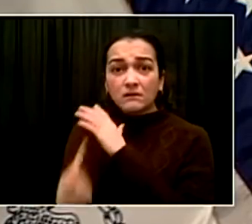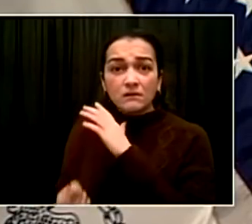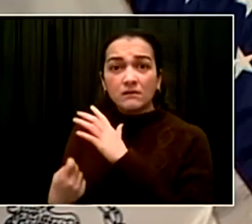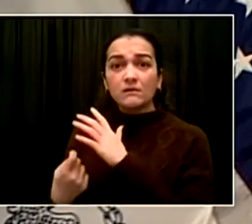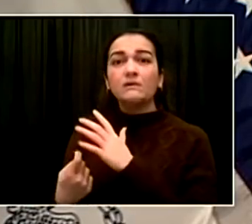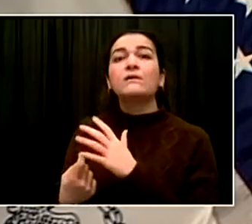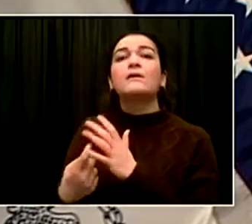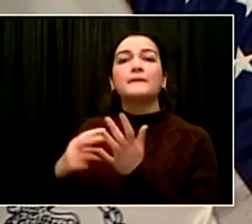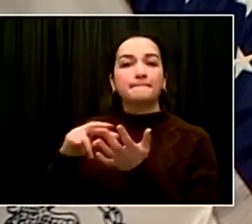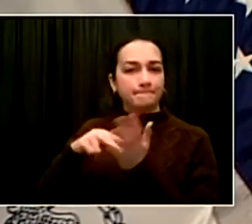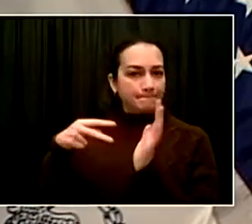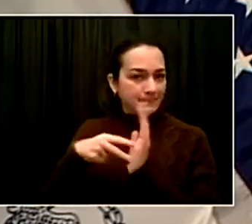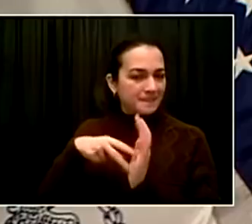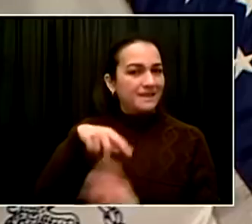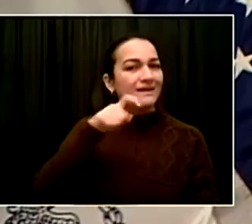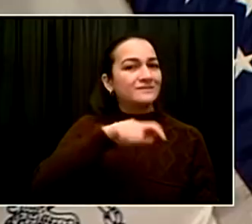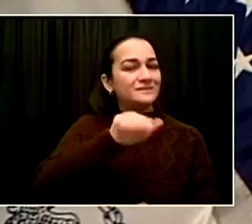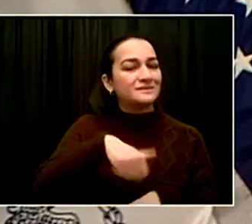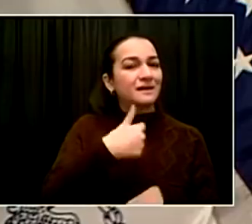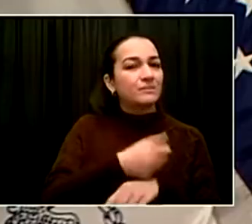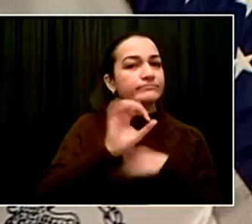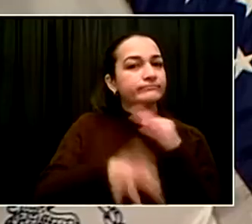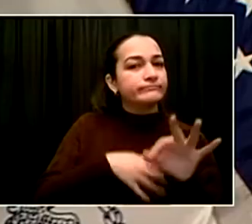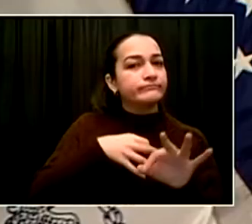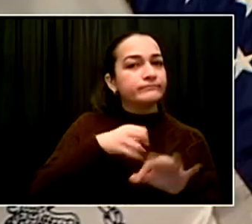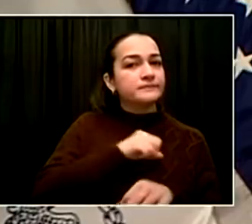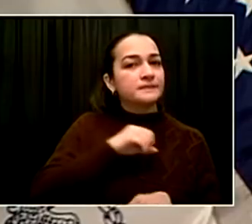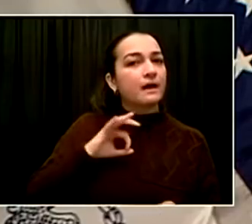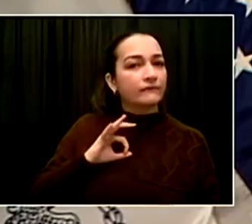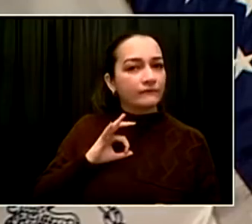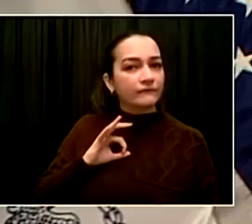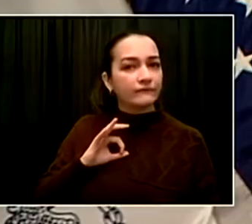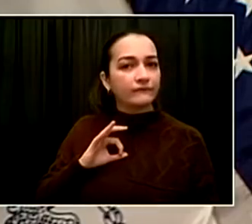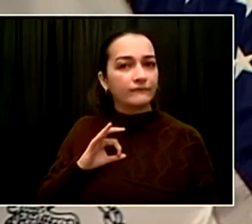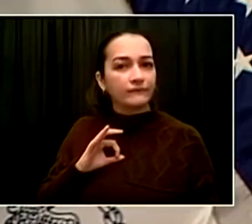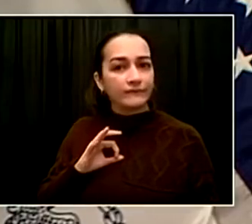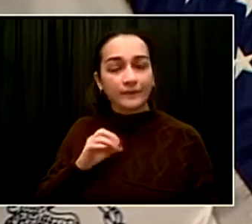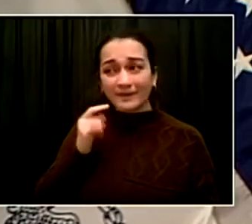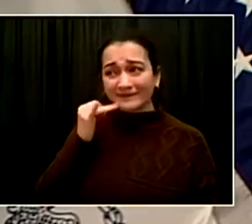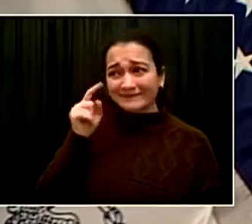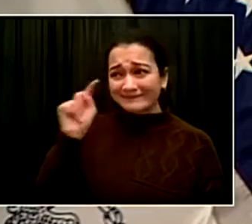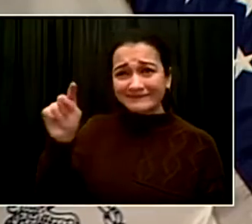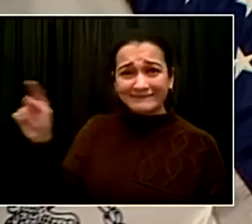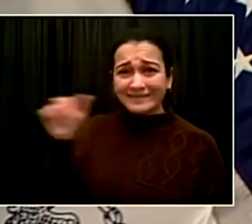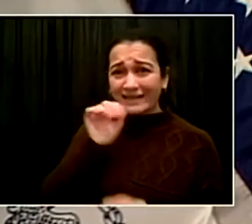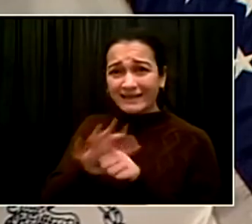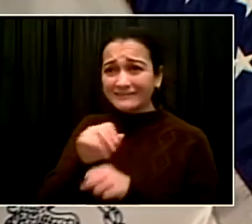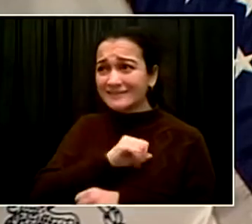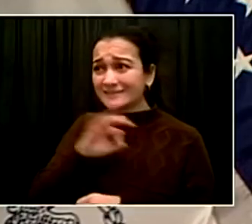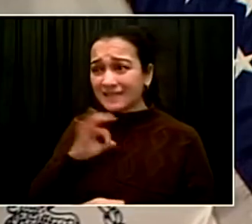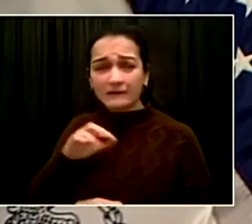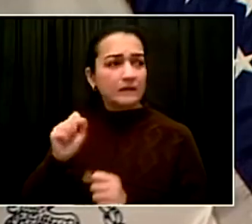RESERVE SQUAD OF PERSONNEL WHO COULD BE DEPLOYED EARLY IN THE